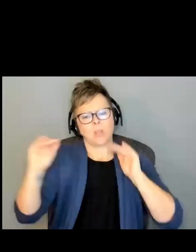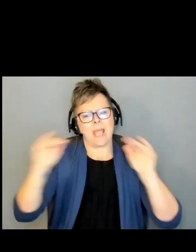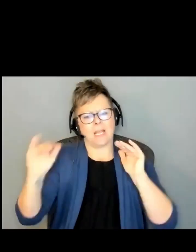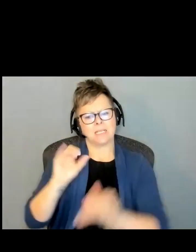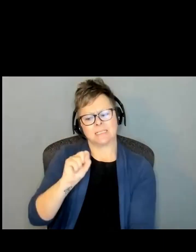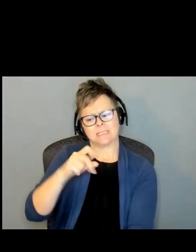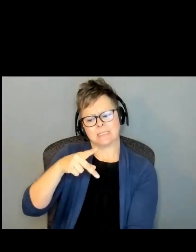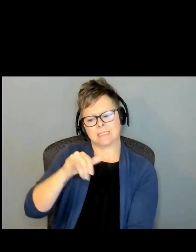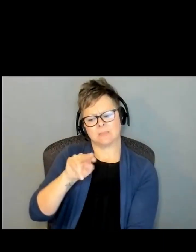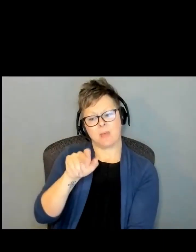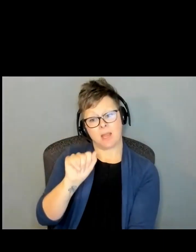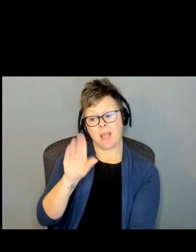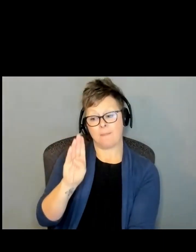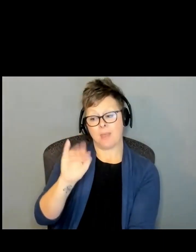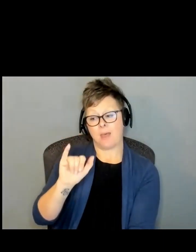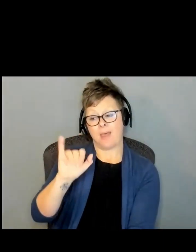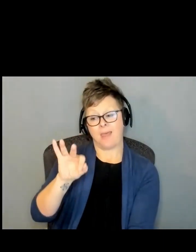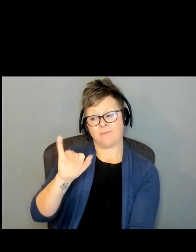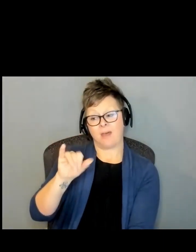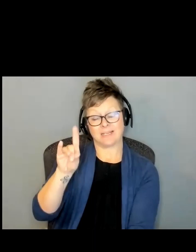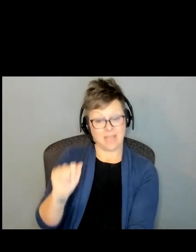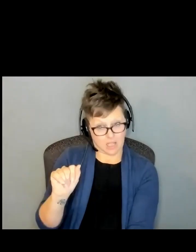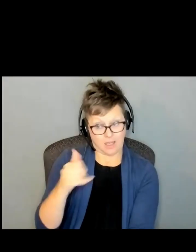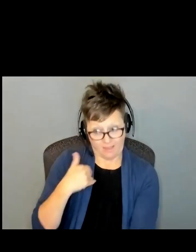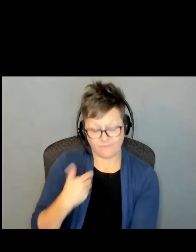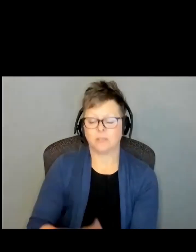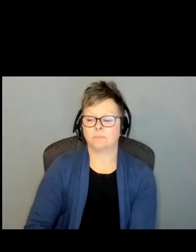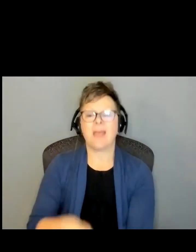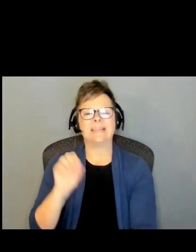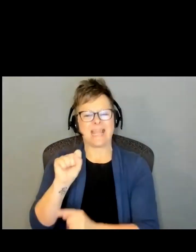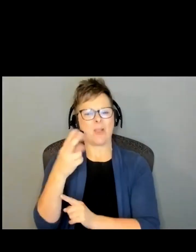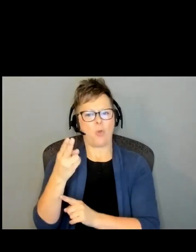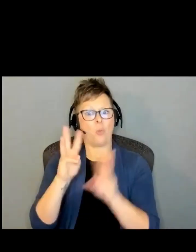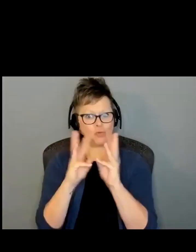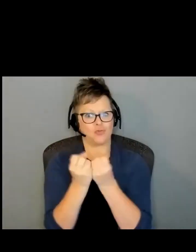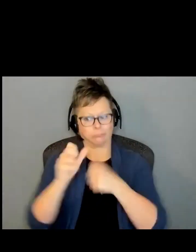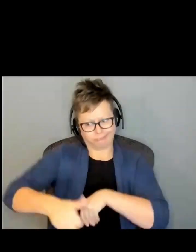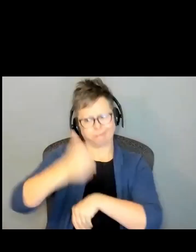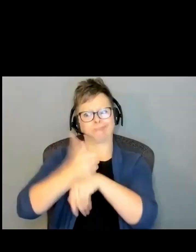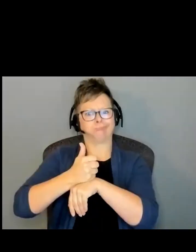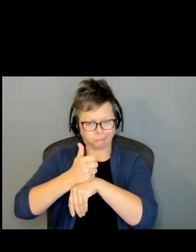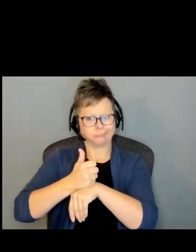This study was conducted through a stakeholder engagement workshop which then led to co-creating